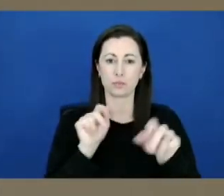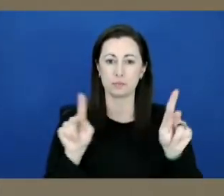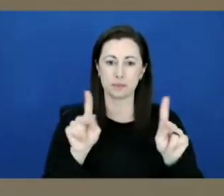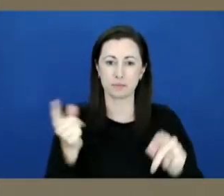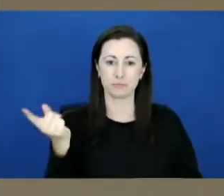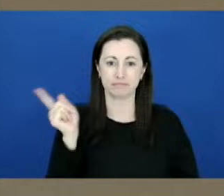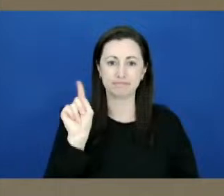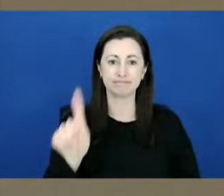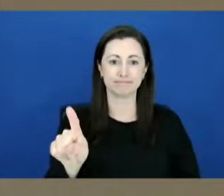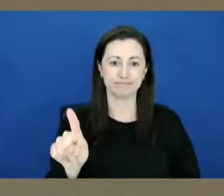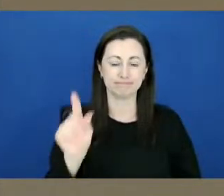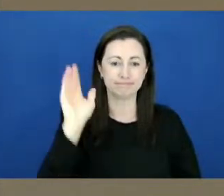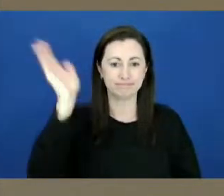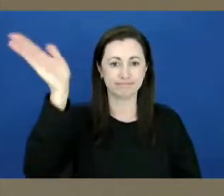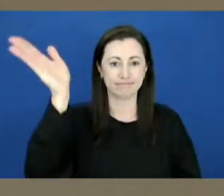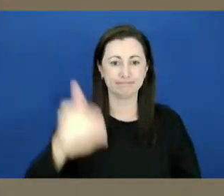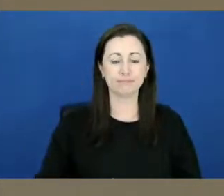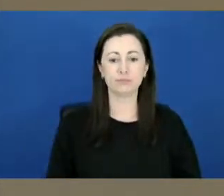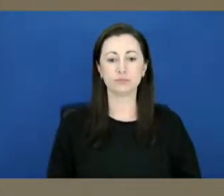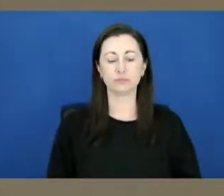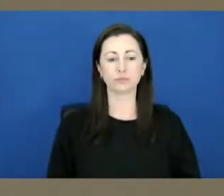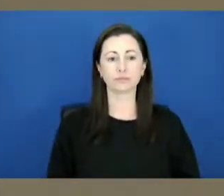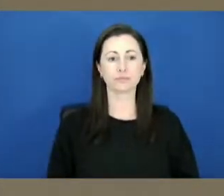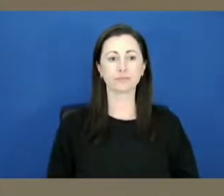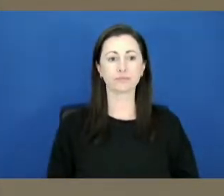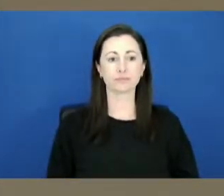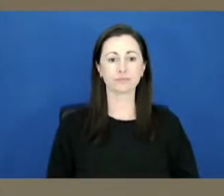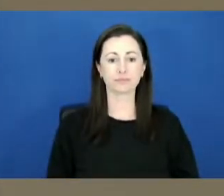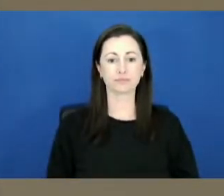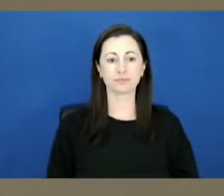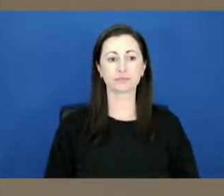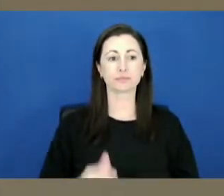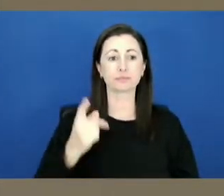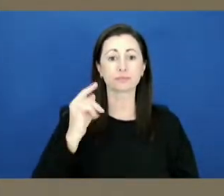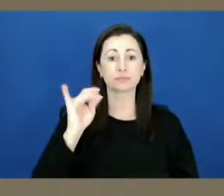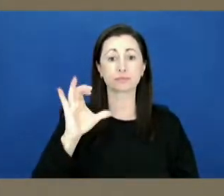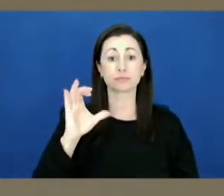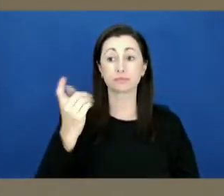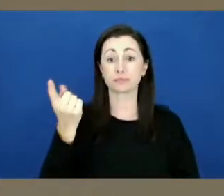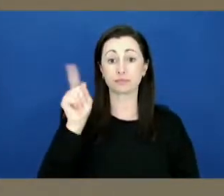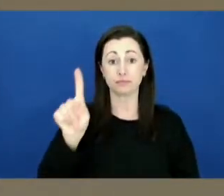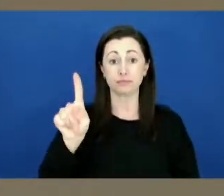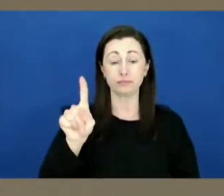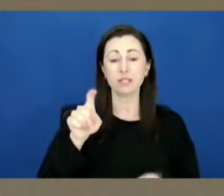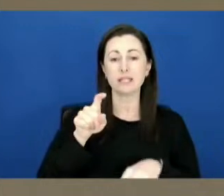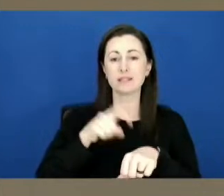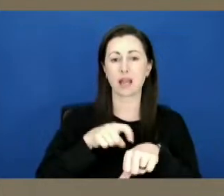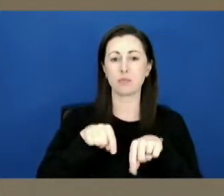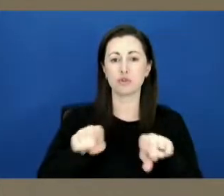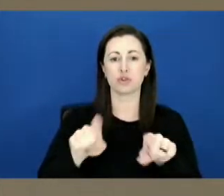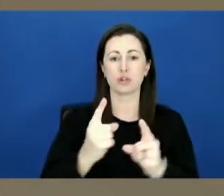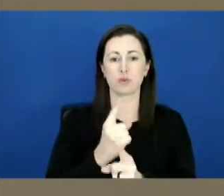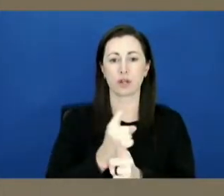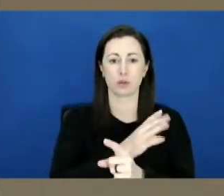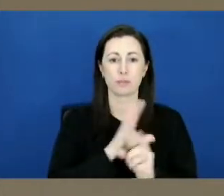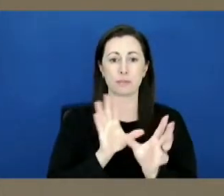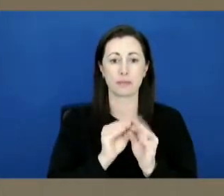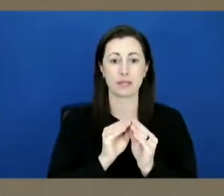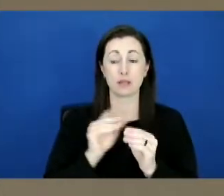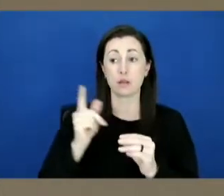STATEMENT, AND THEN I WILL CALL FOLKS DOWN TO SPEAK.